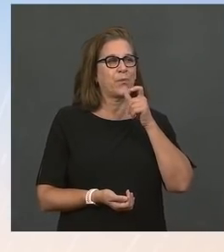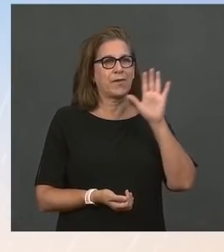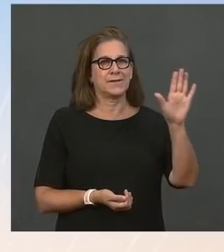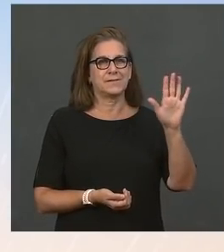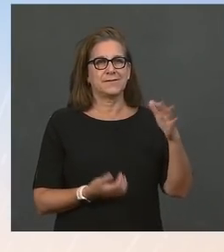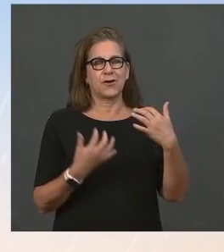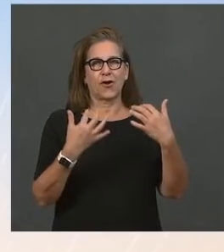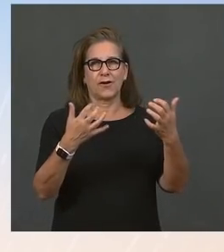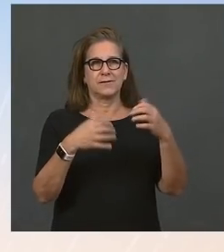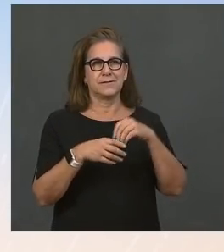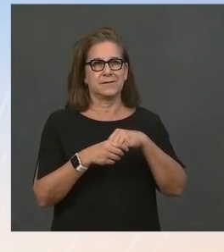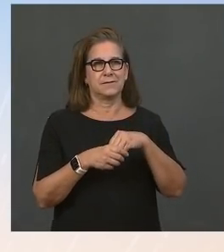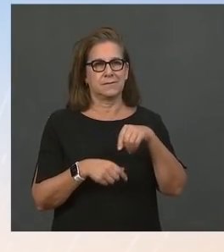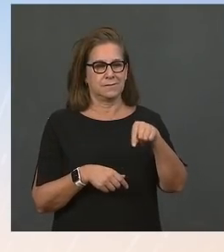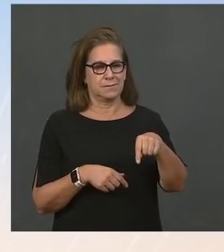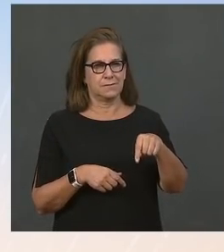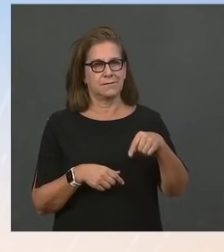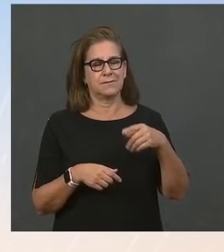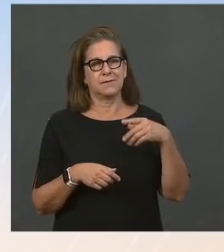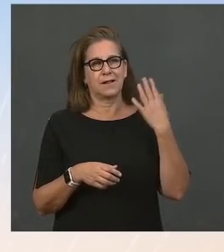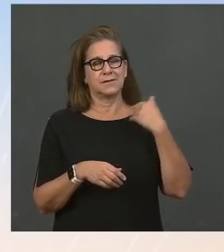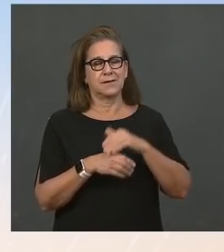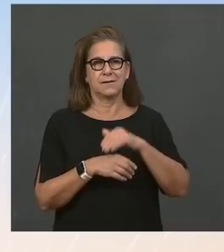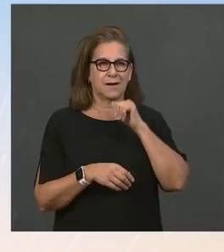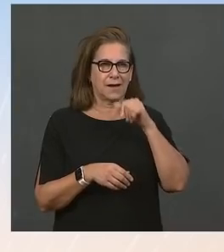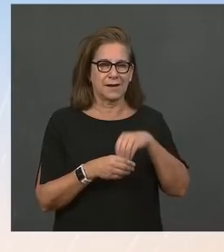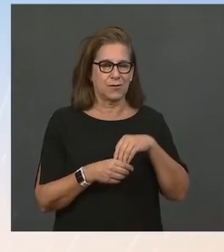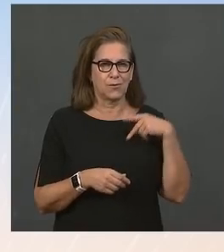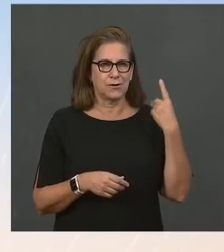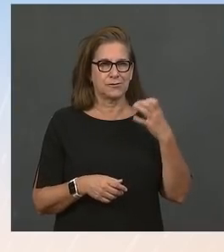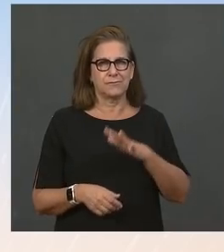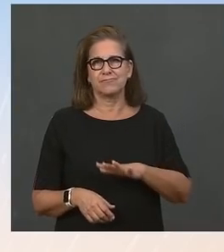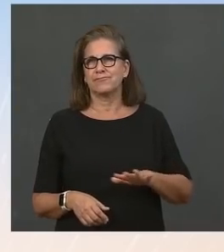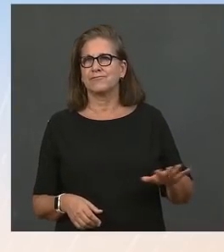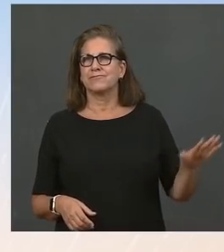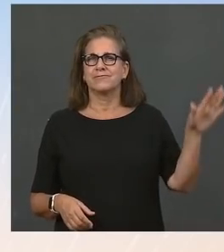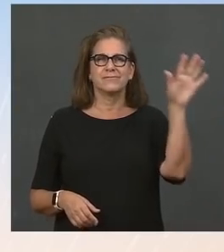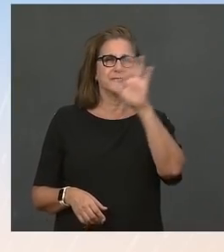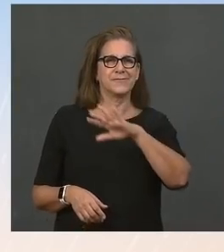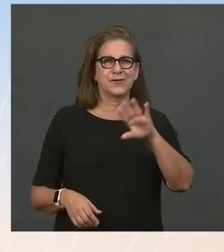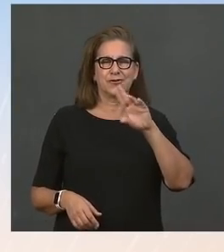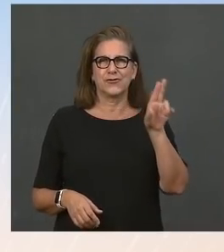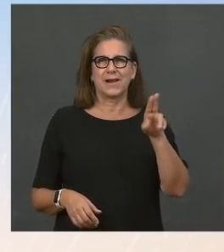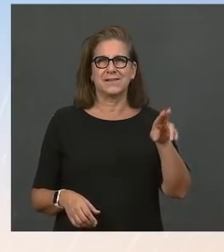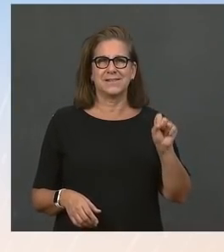His audience was the American people who have questions about what this means for them for childcare